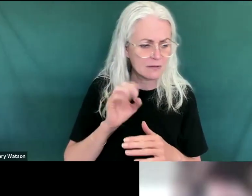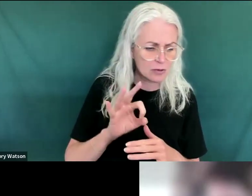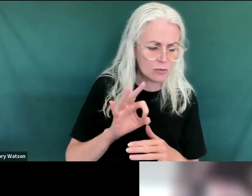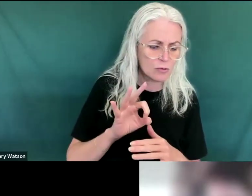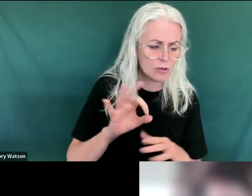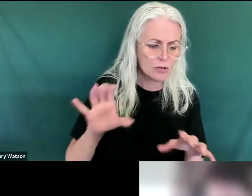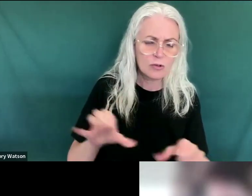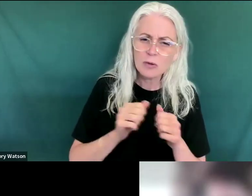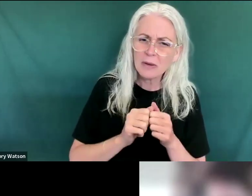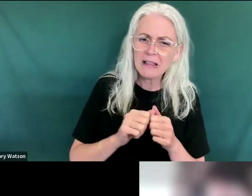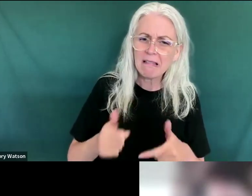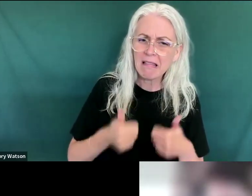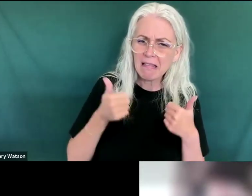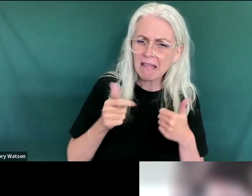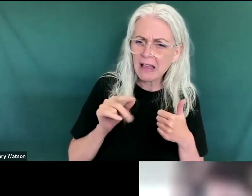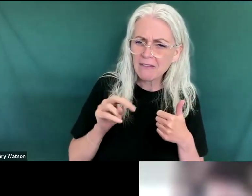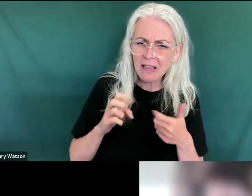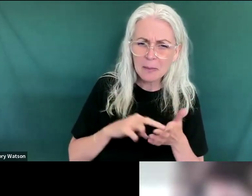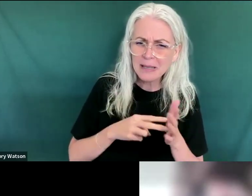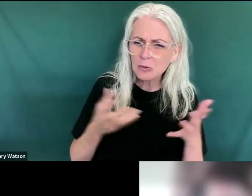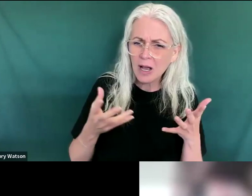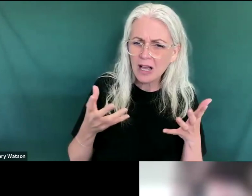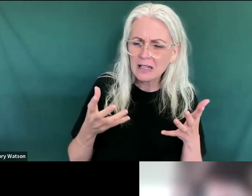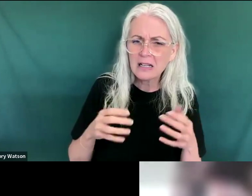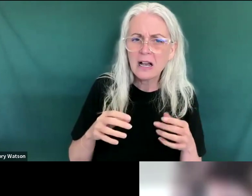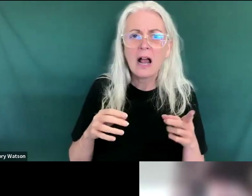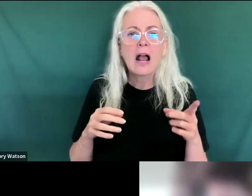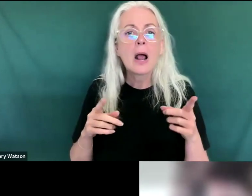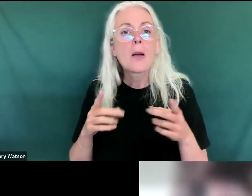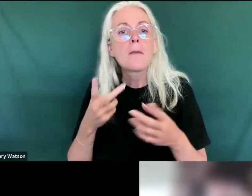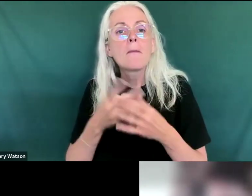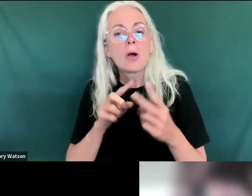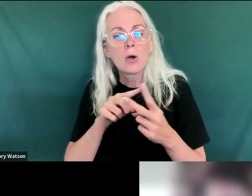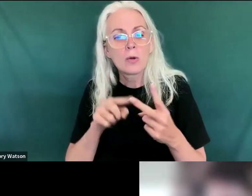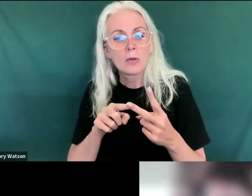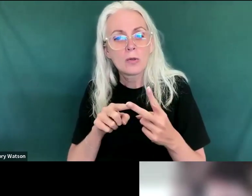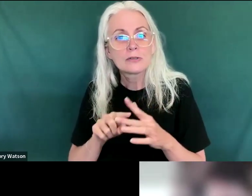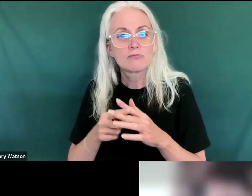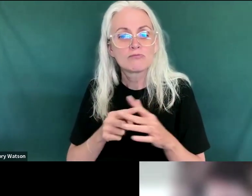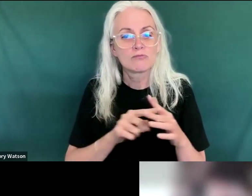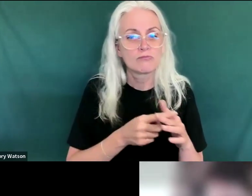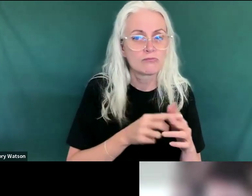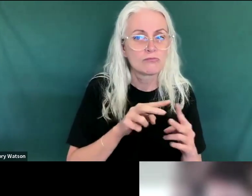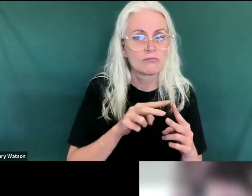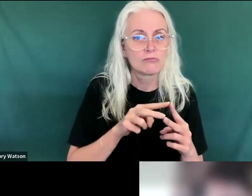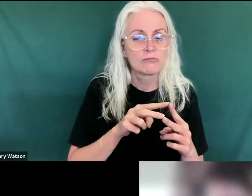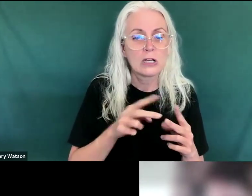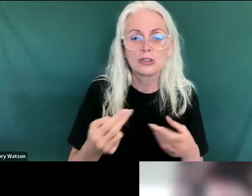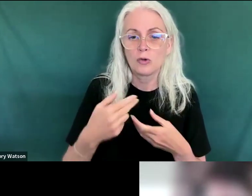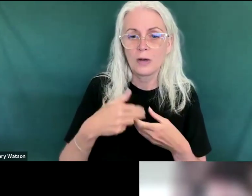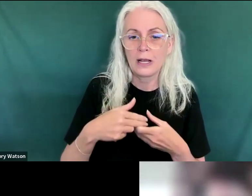the Lifeline? Just what does that mean exactly? So, they both initiated to join the Pilot